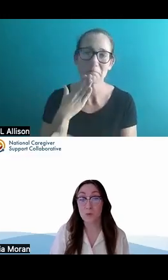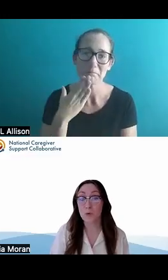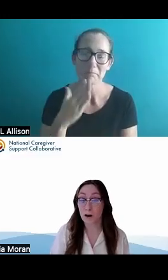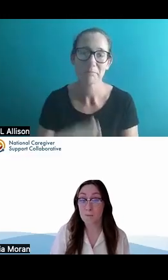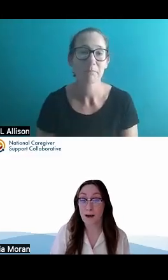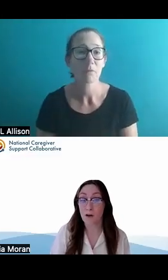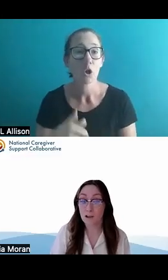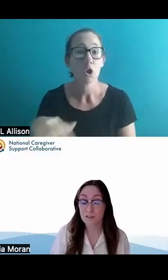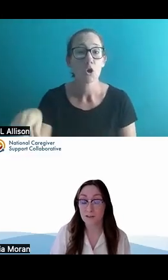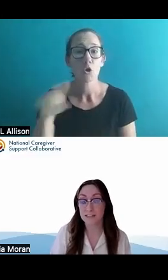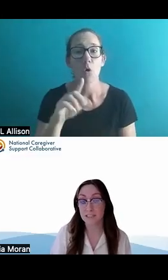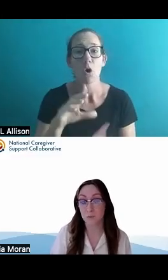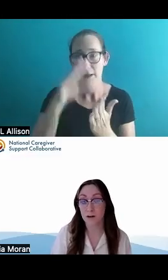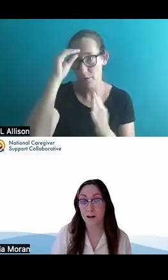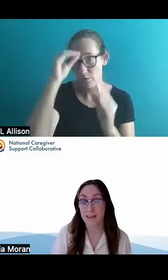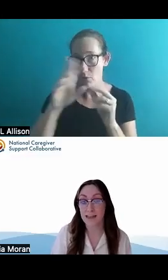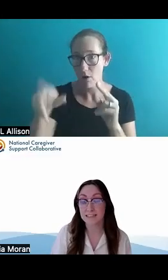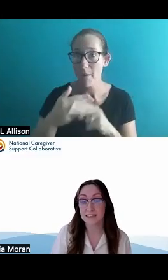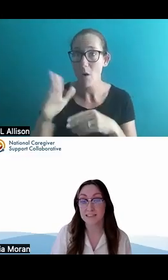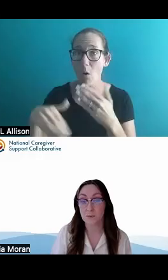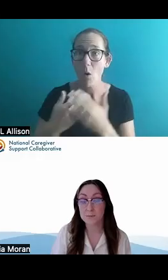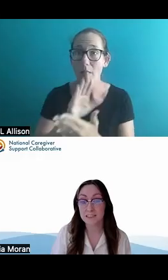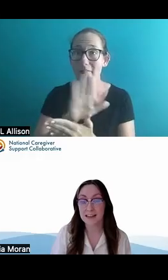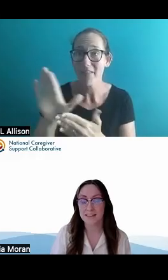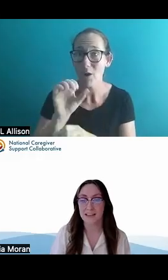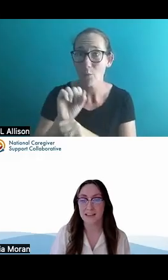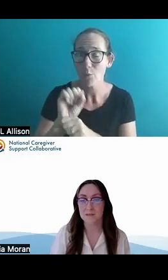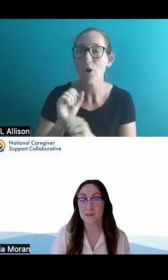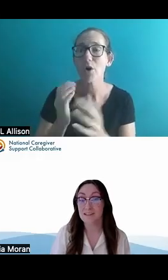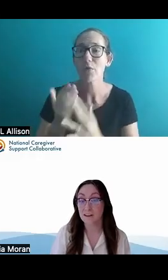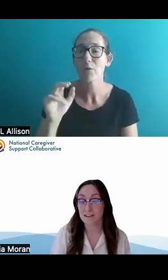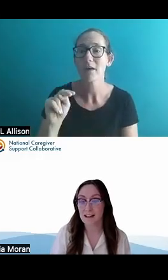more about all of the grantee's work on the NCSC website and the link has been shared in the chat